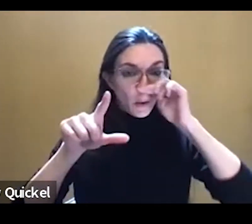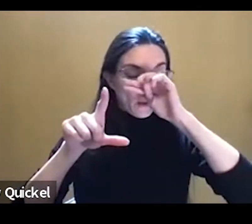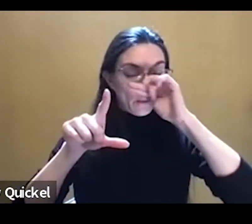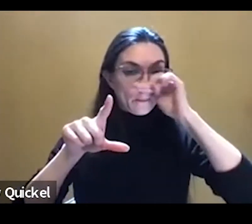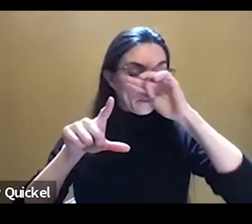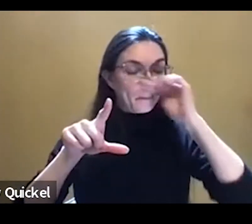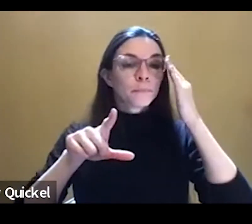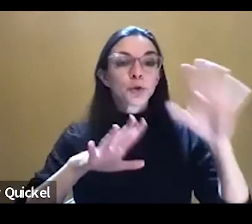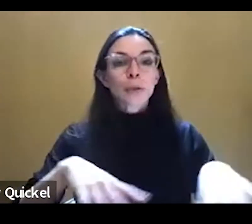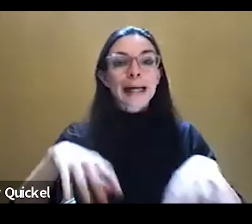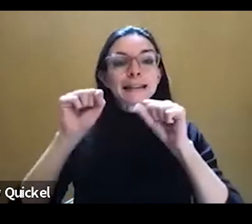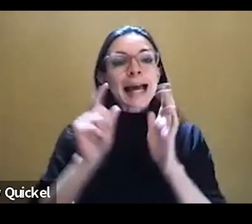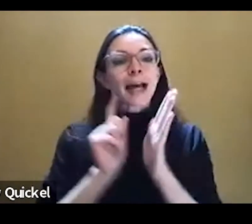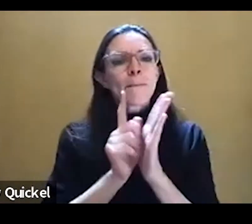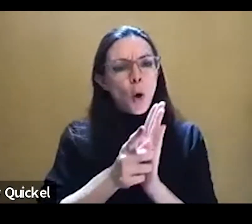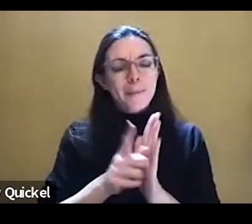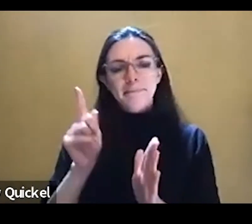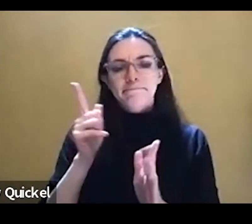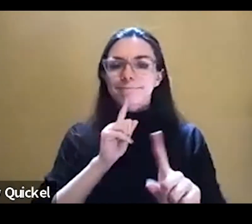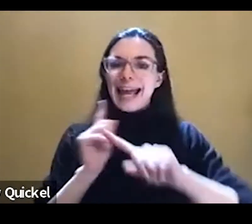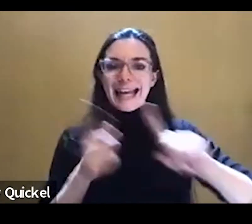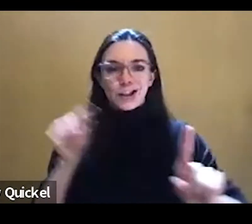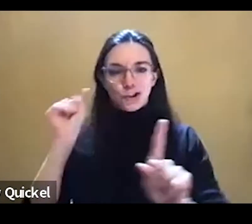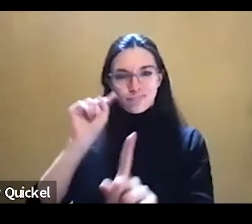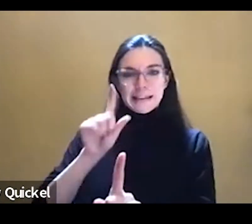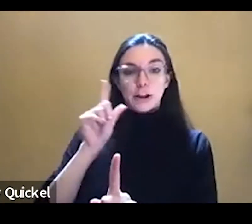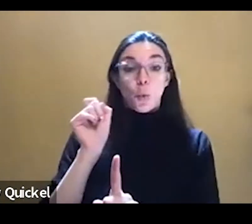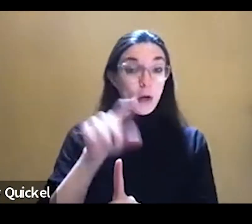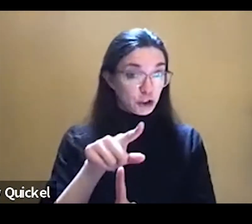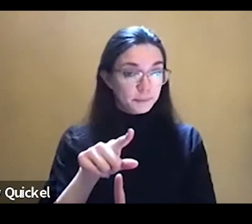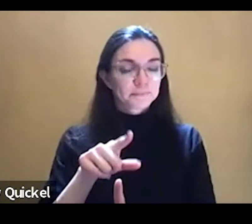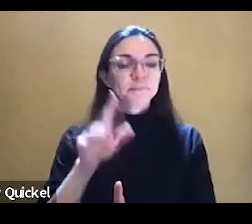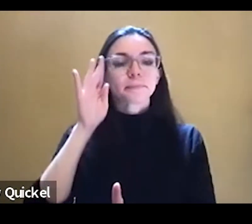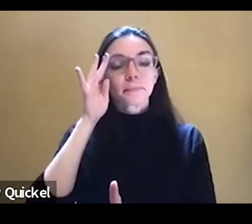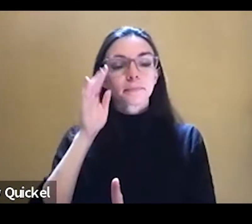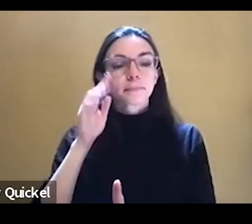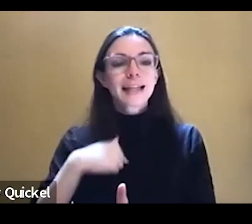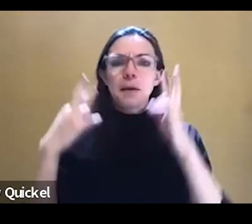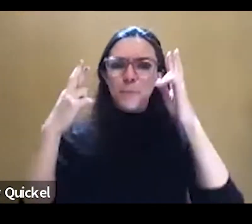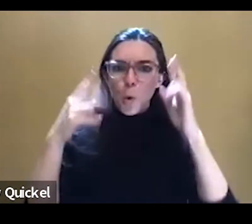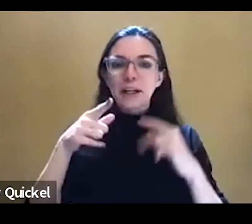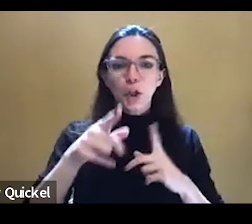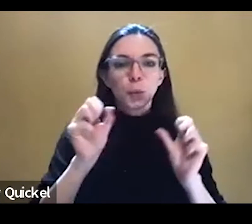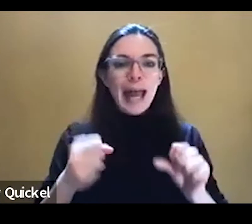moment and answer this question for me. In doing so, I'm hoping you can teach